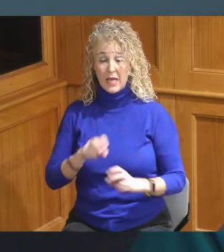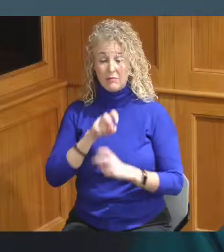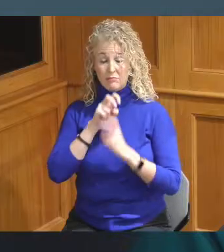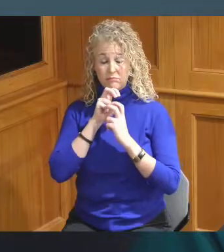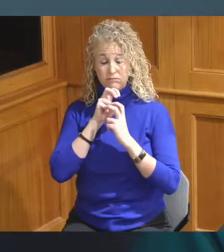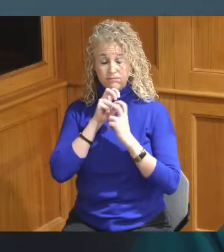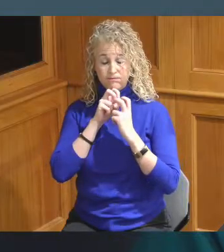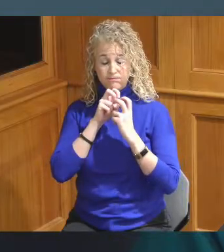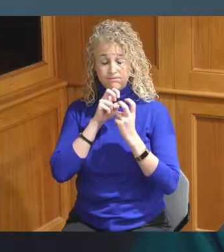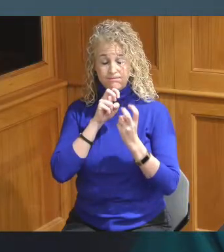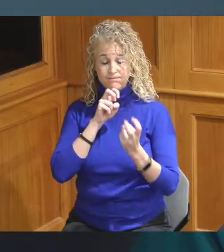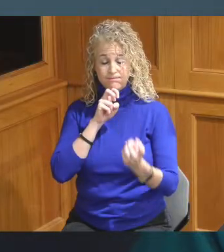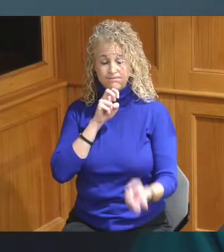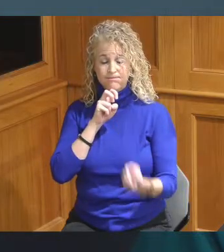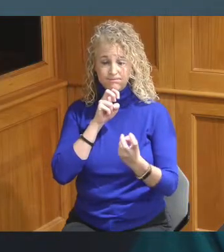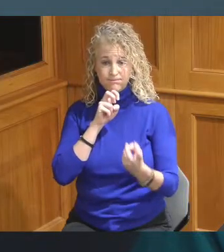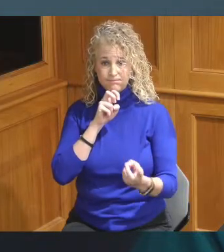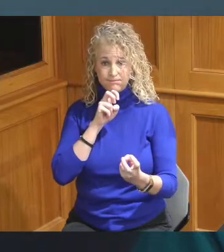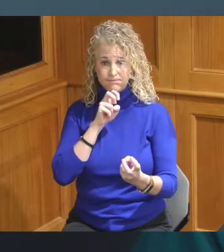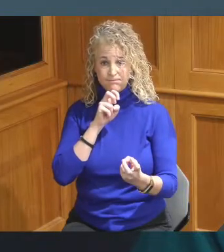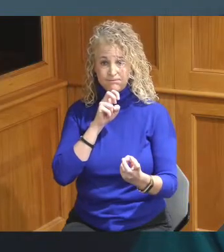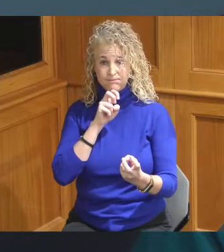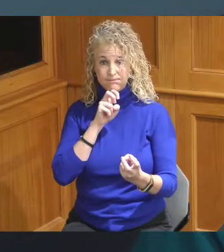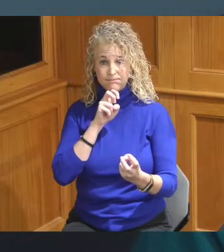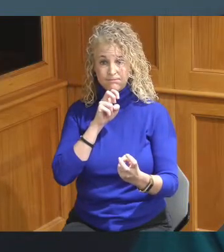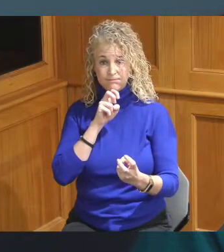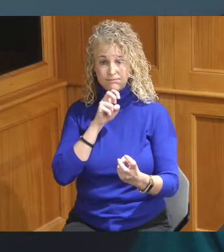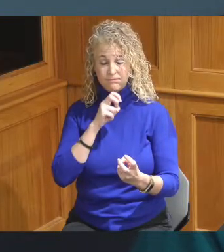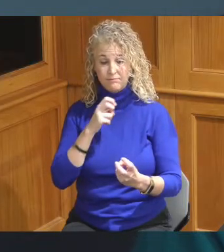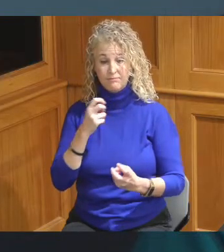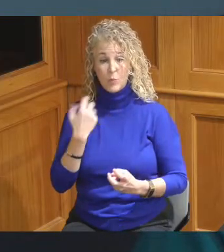And I want to thank them because when we were looking at doing the Black Music Walk of Fame,